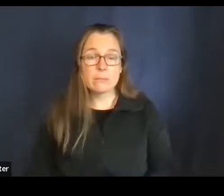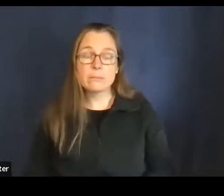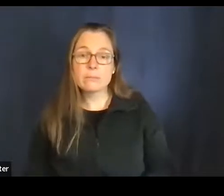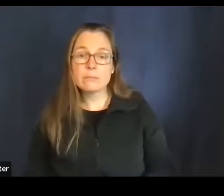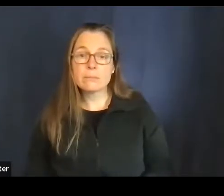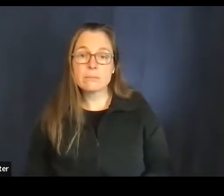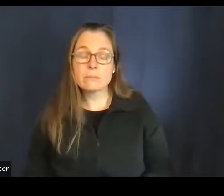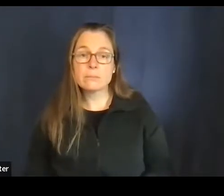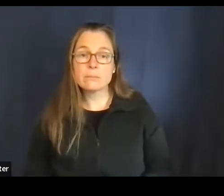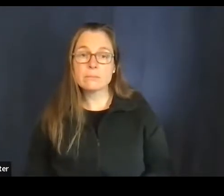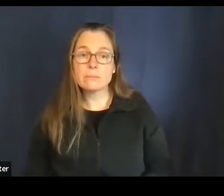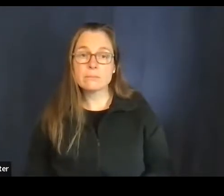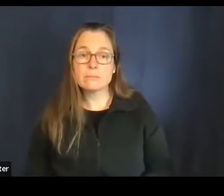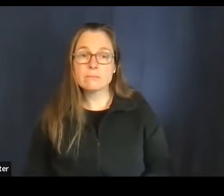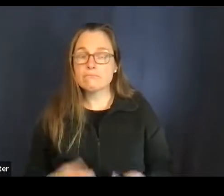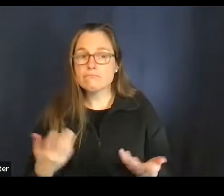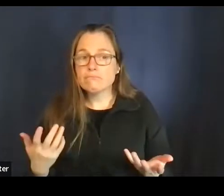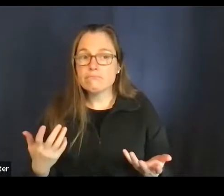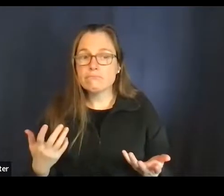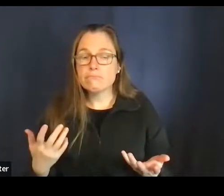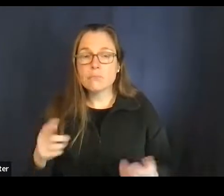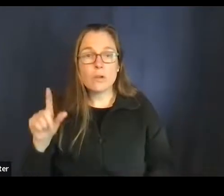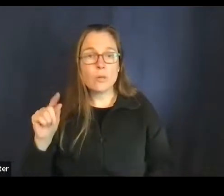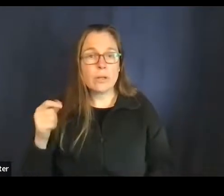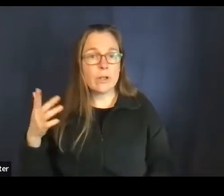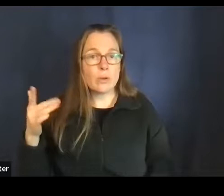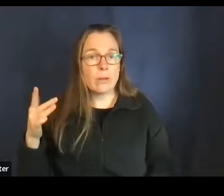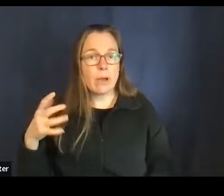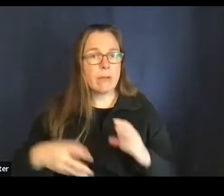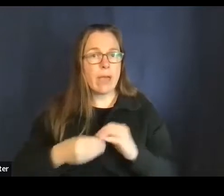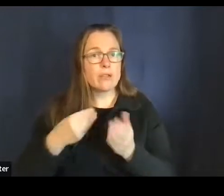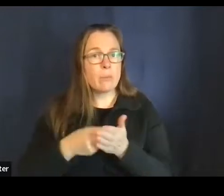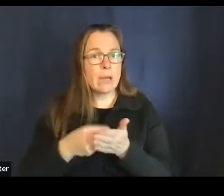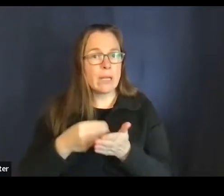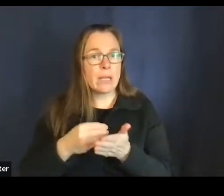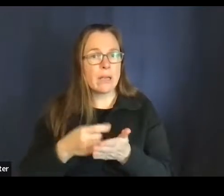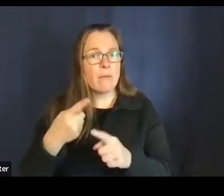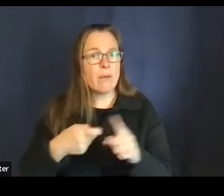when the new government takes seat in 2025 where the extra funds for that will come from? That's a good, good question.